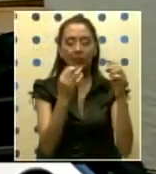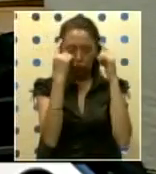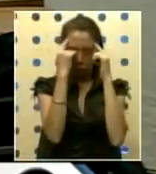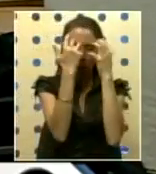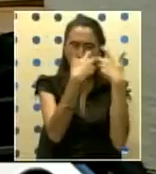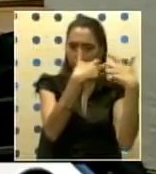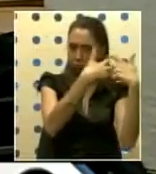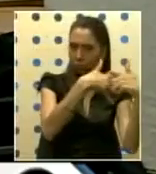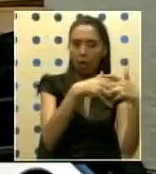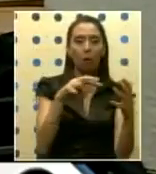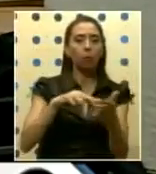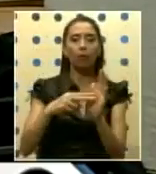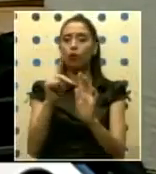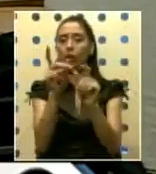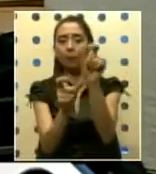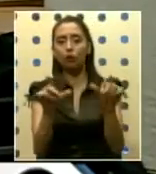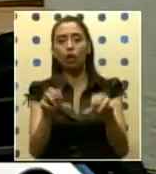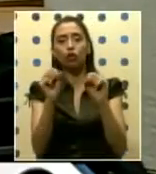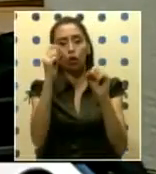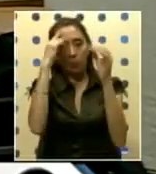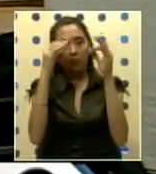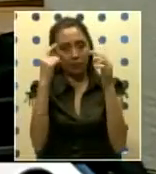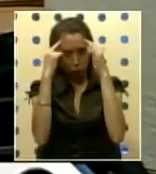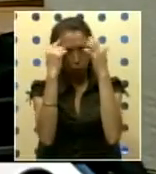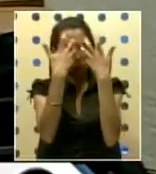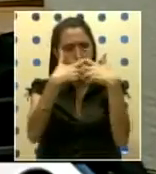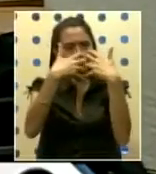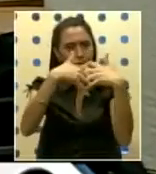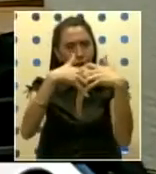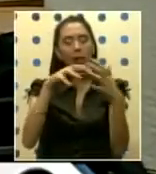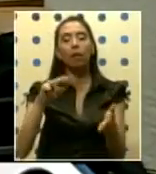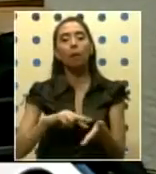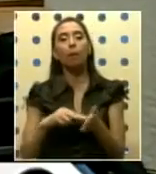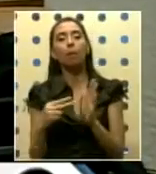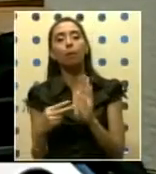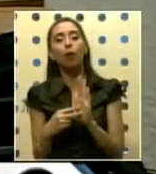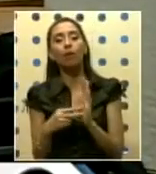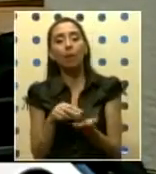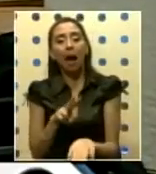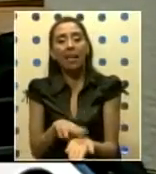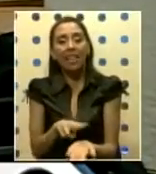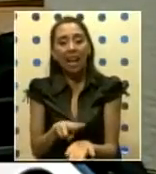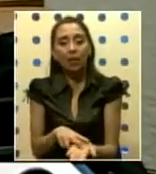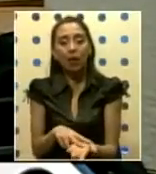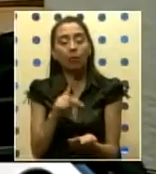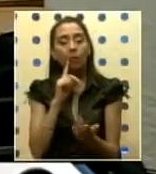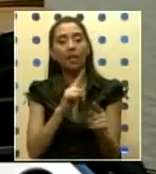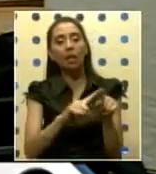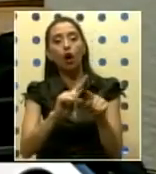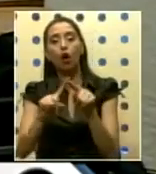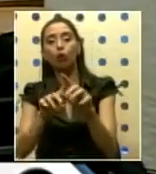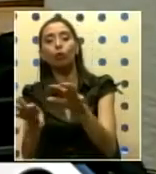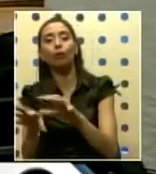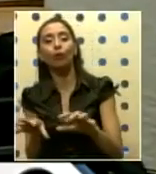But the problem isn't that people don't make rational decisions, the problem is that reality has many more factors